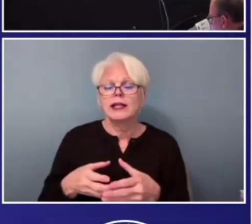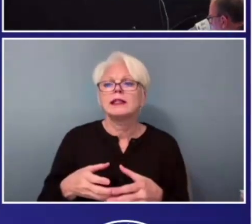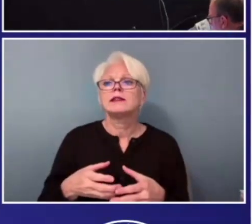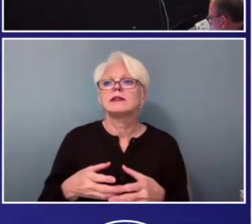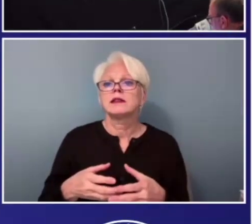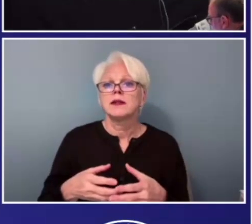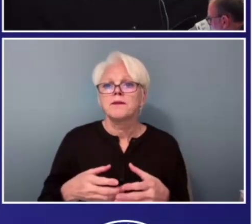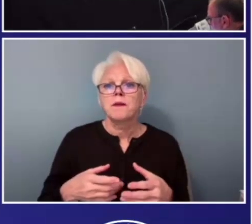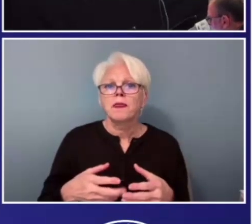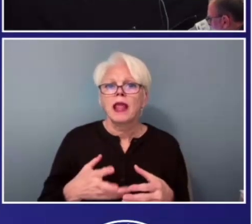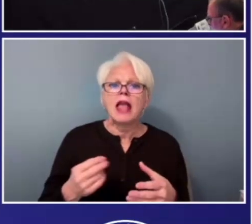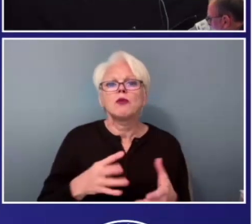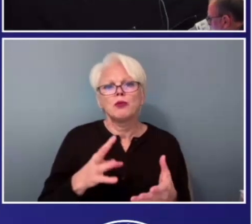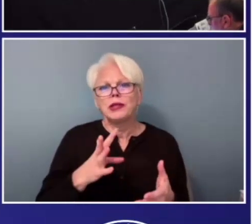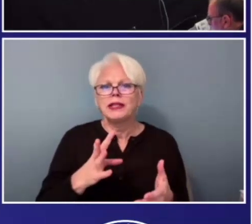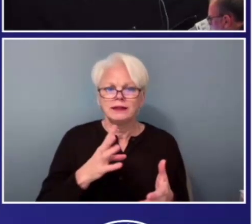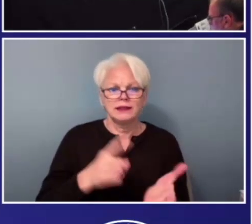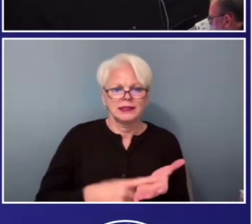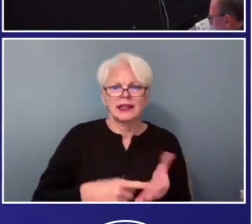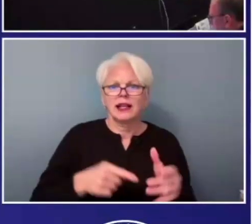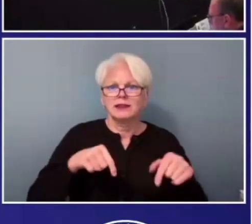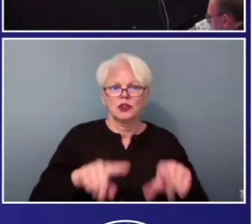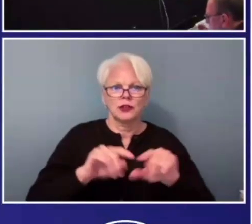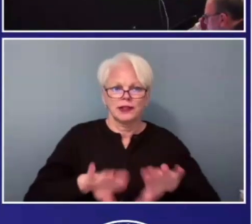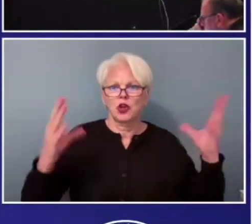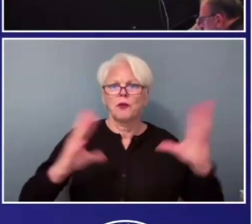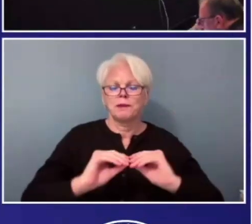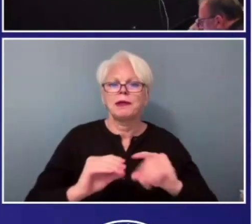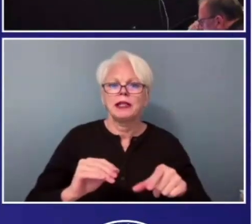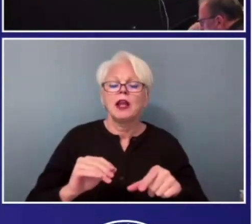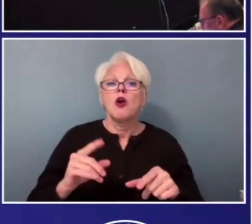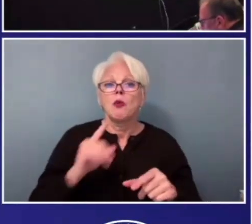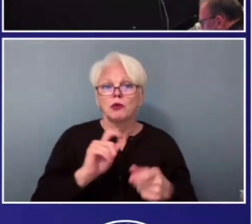and we discussed publicly here that we were making changes to the lump sum payment, we were going to allow lump sum payments